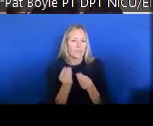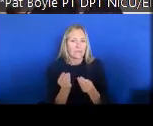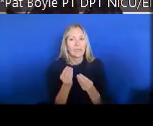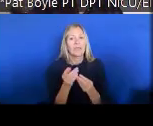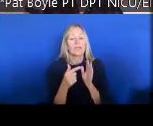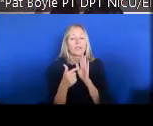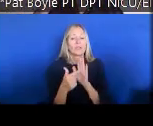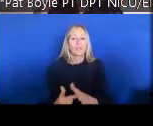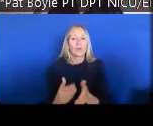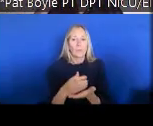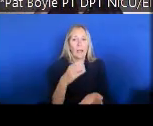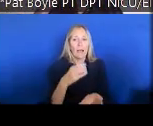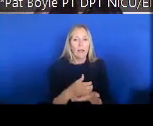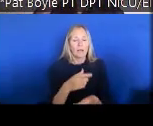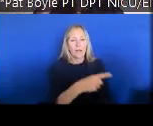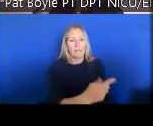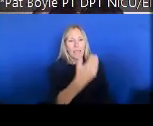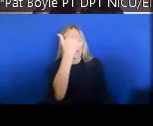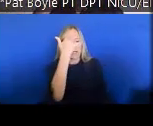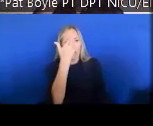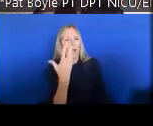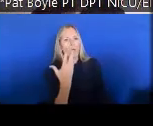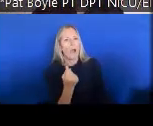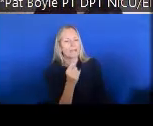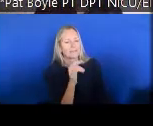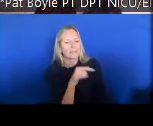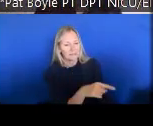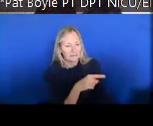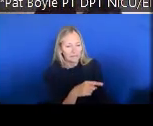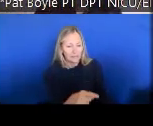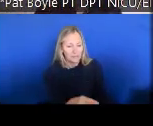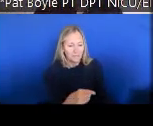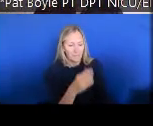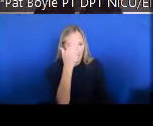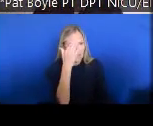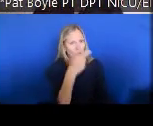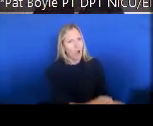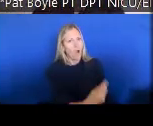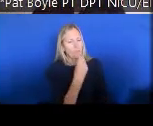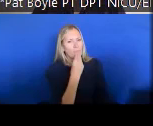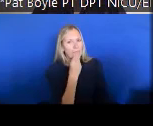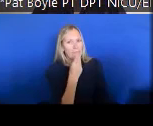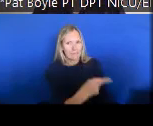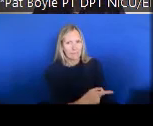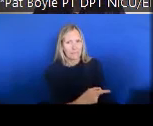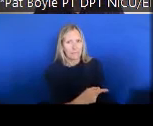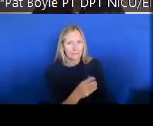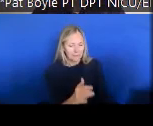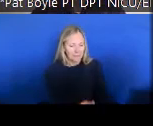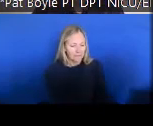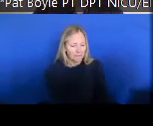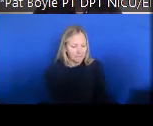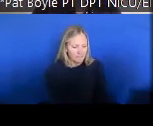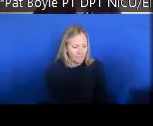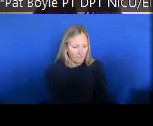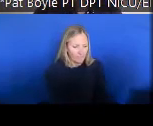the baby, and they know the what, so they know that's what I eat with. Visual processing problems are more subtle and